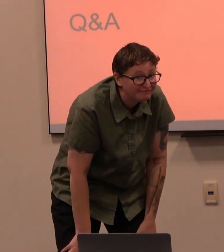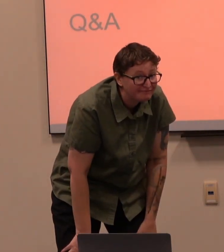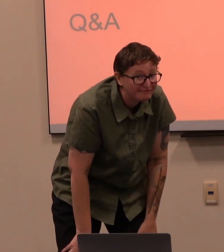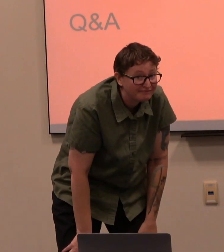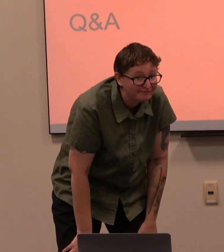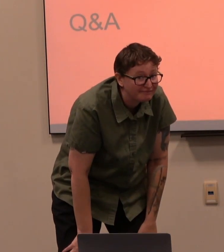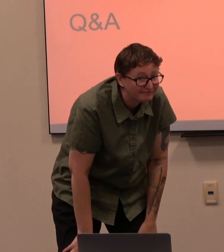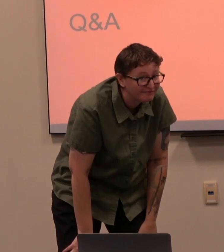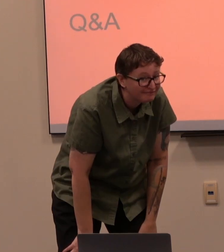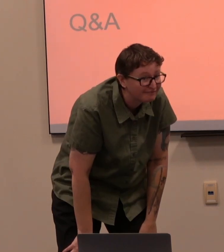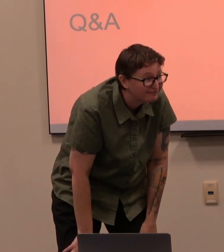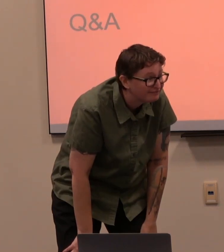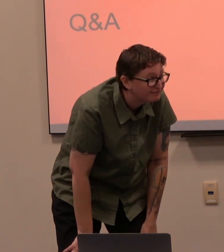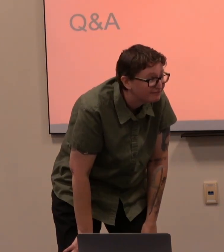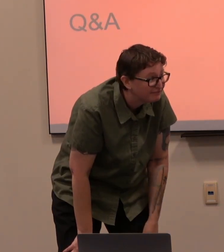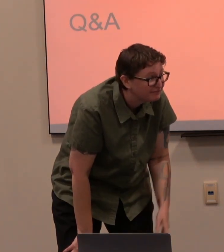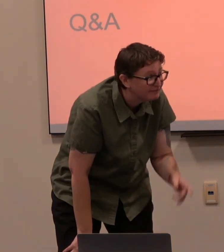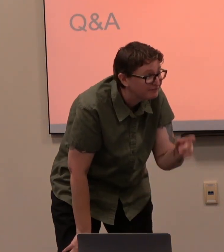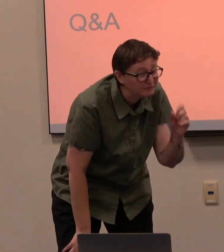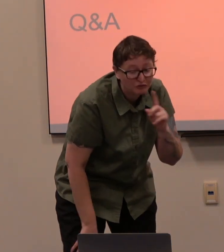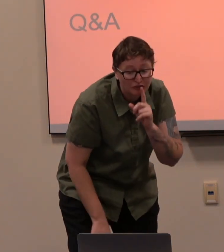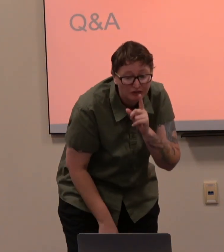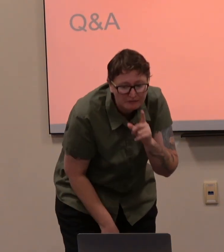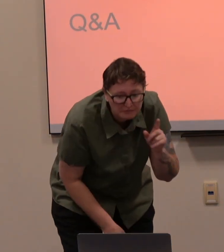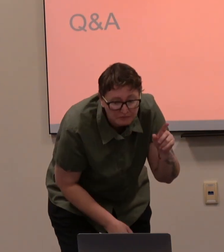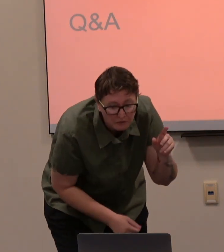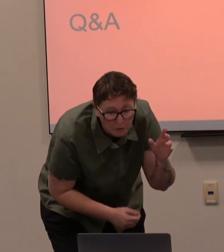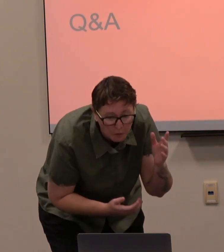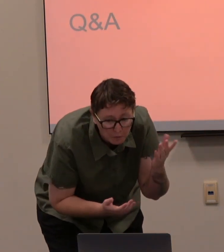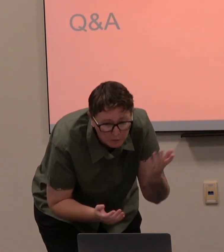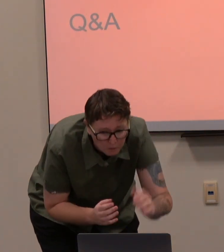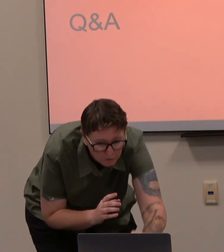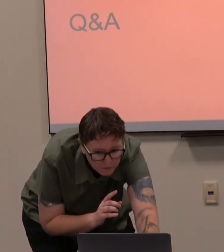I learned a lot through the summer. And what is your biggest lesson that you learned during the summer?